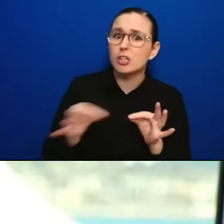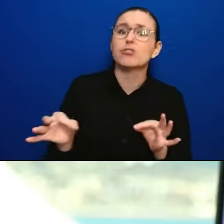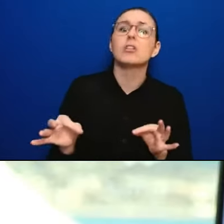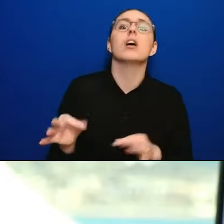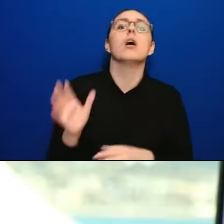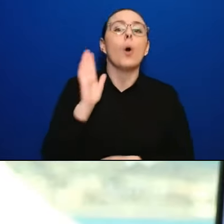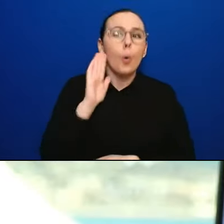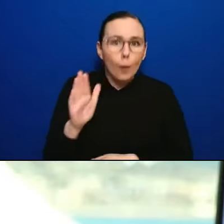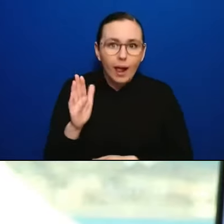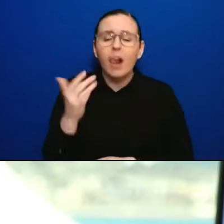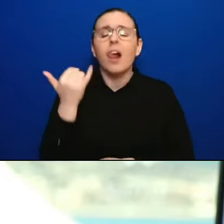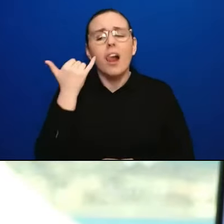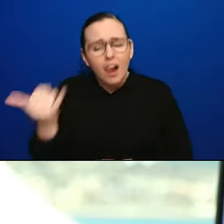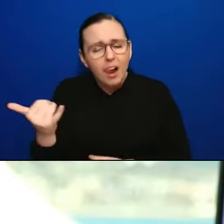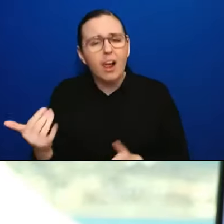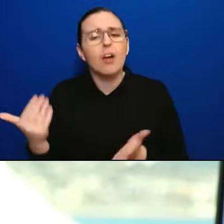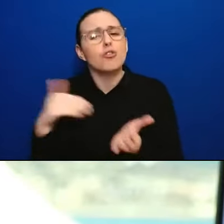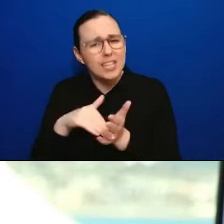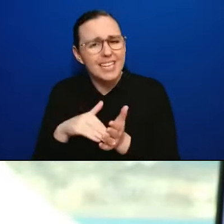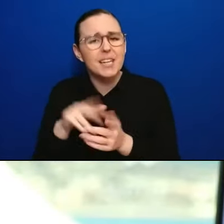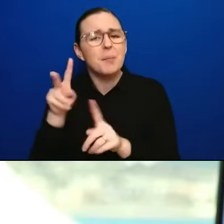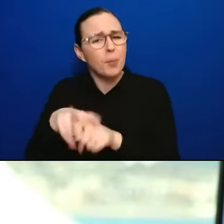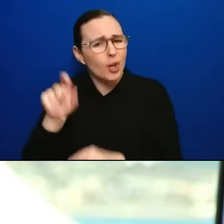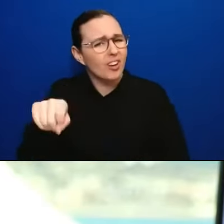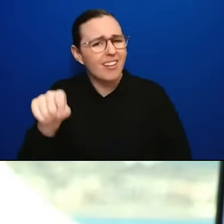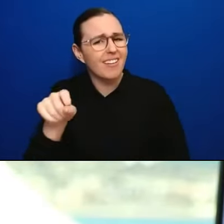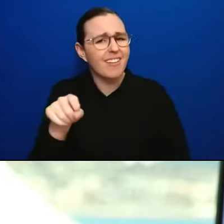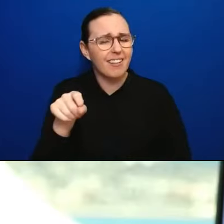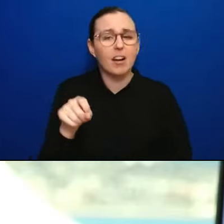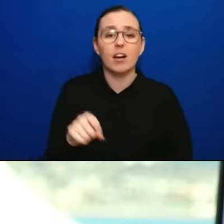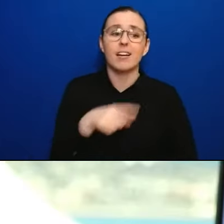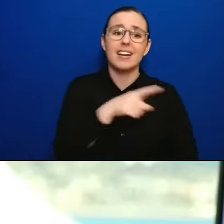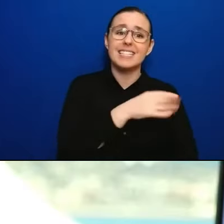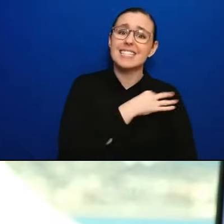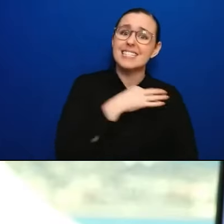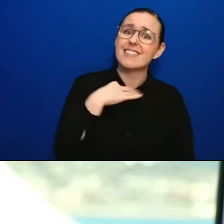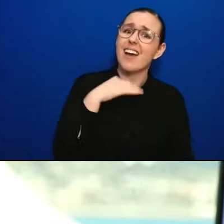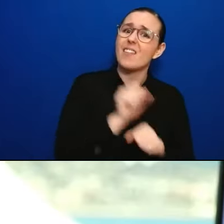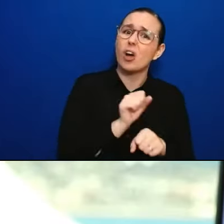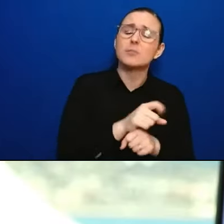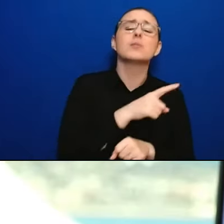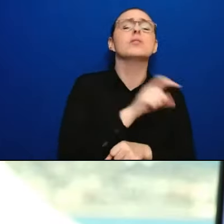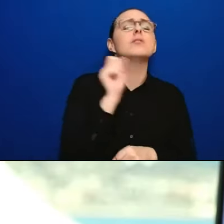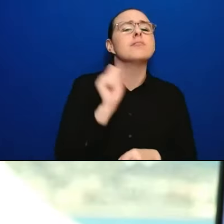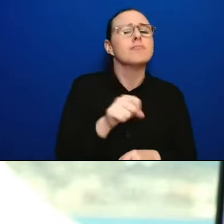remarkable outcomes we have come to expect from them patients will get their calls to rebook their surgeries.